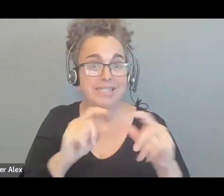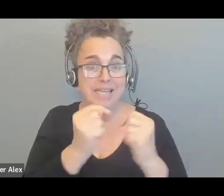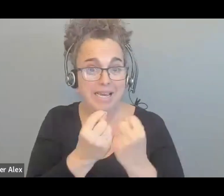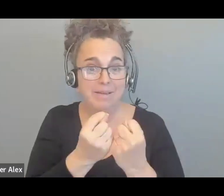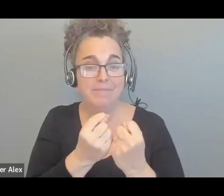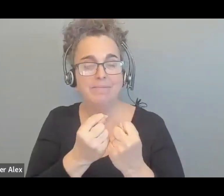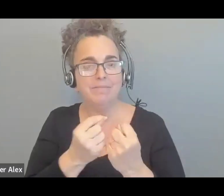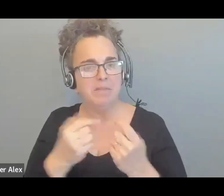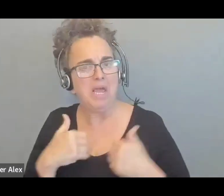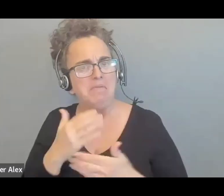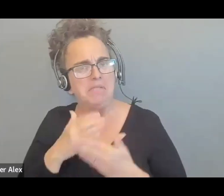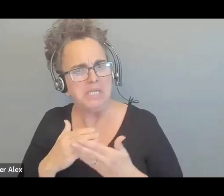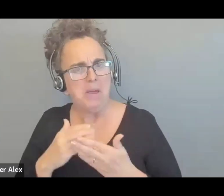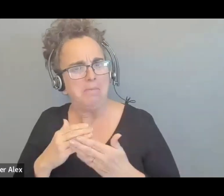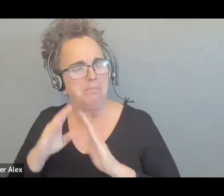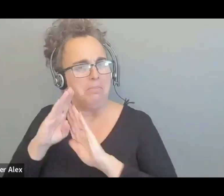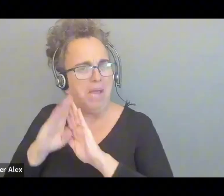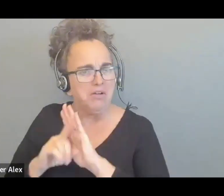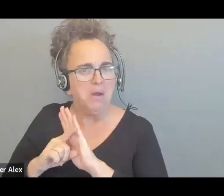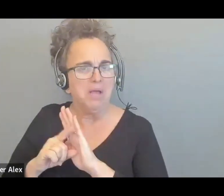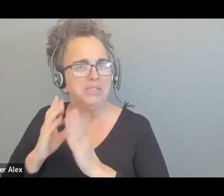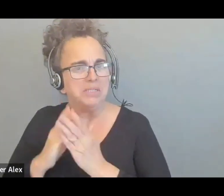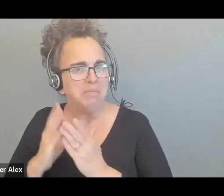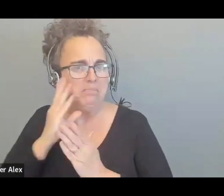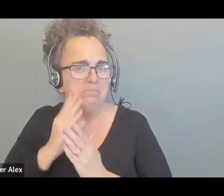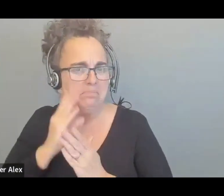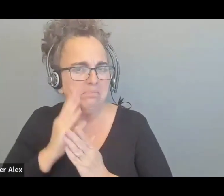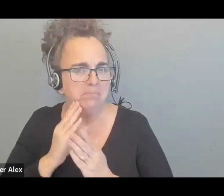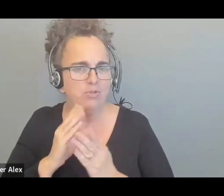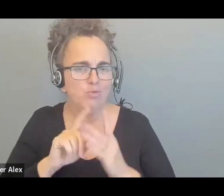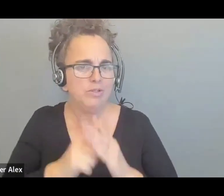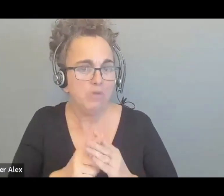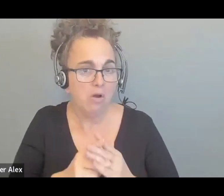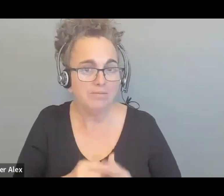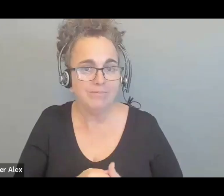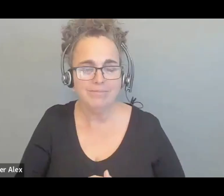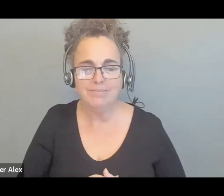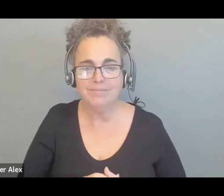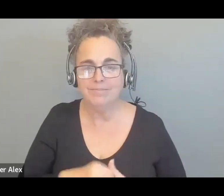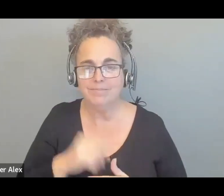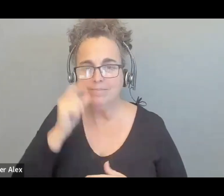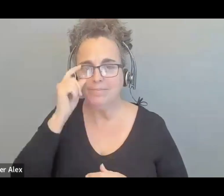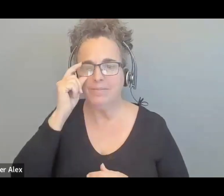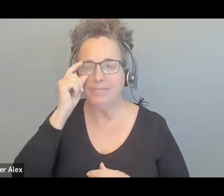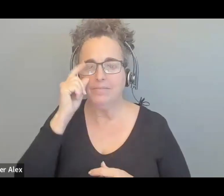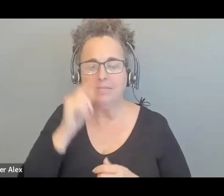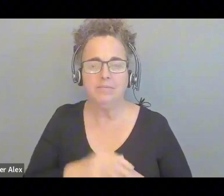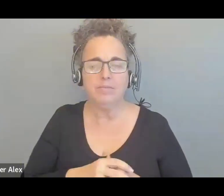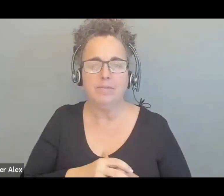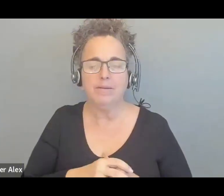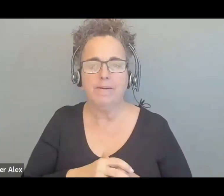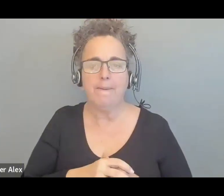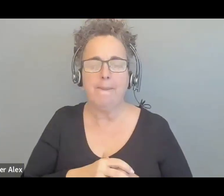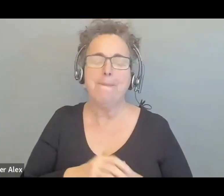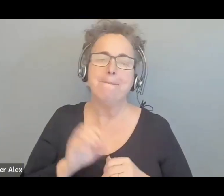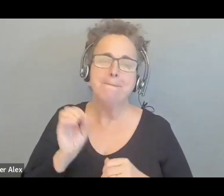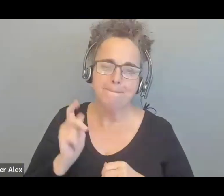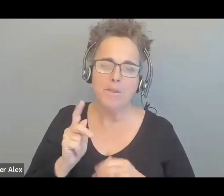they have some kind of like base foundation to start from? Yeah. Yeah. I, I'd want to say,